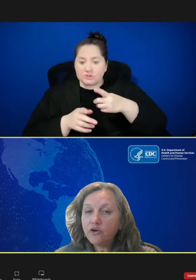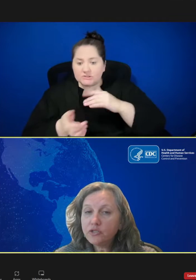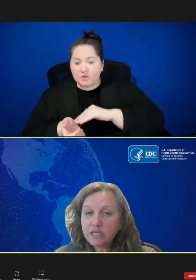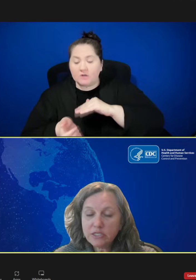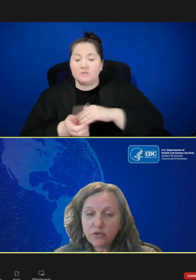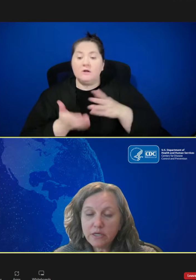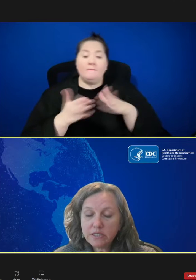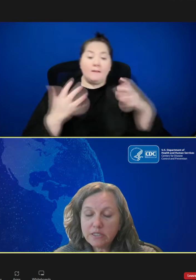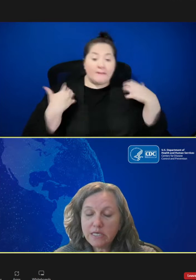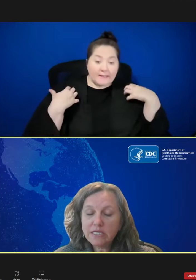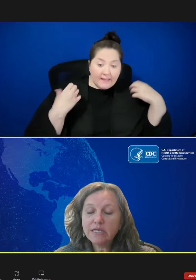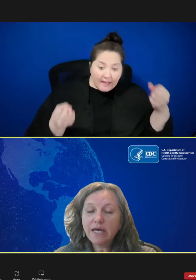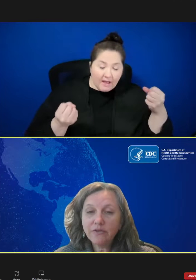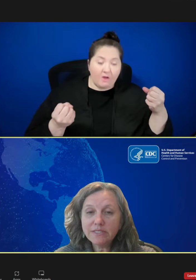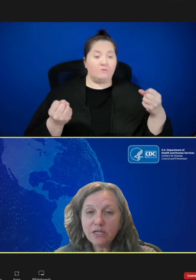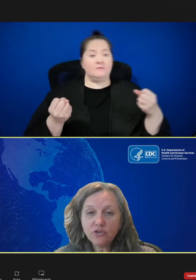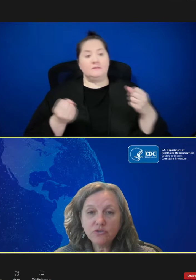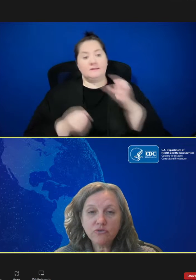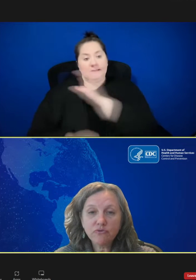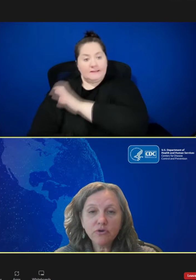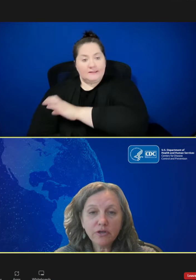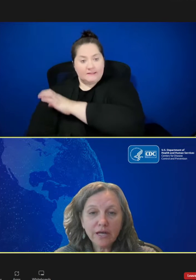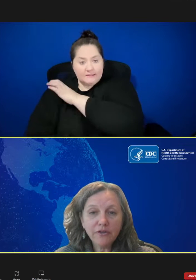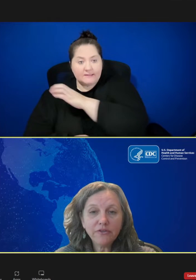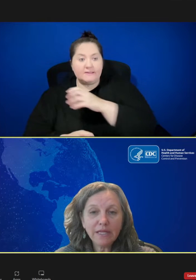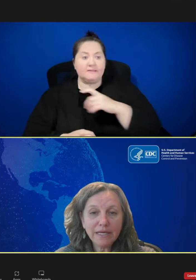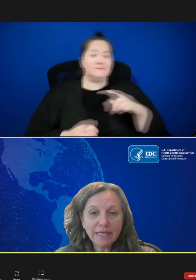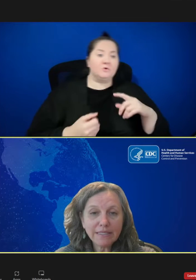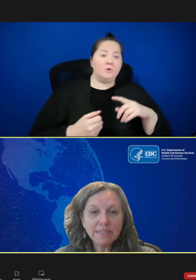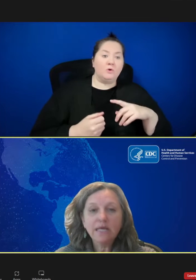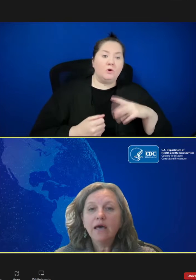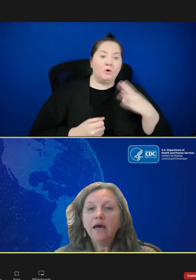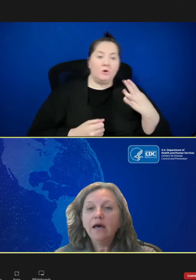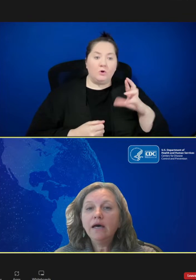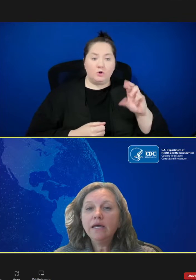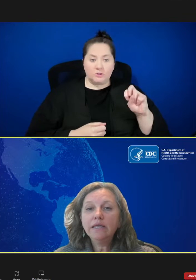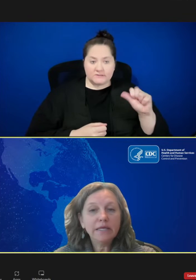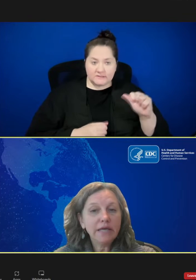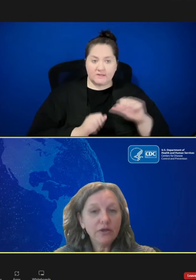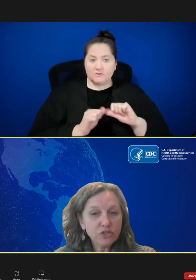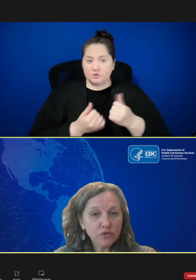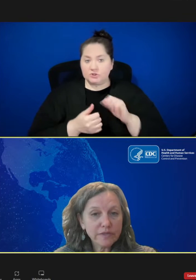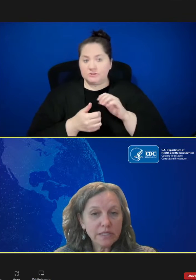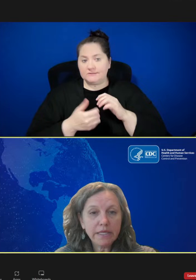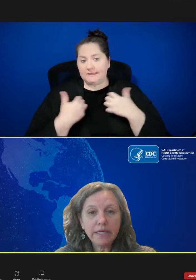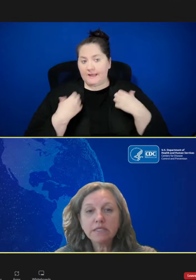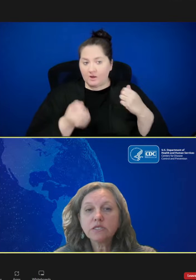HRSA, associated health centers, and rural health clinics. Indian health service clinics,